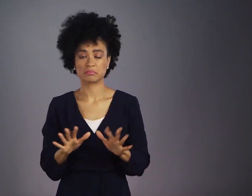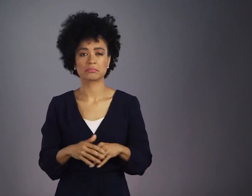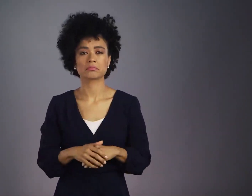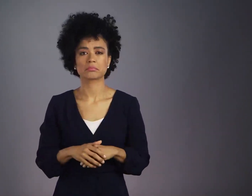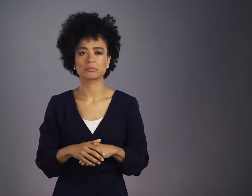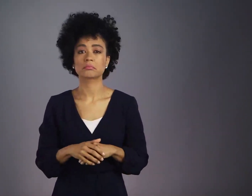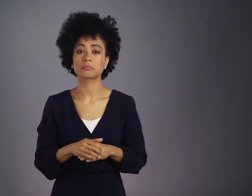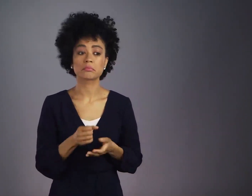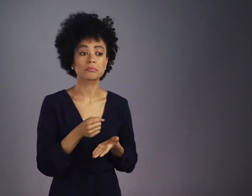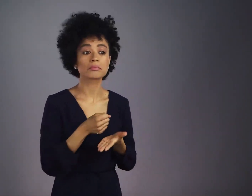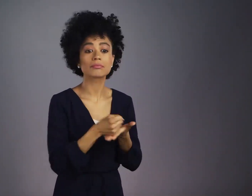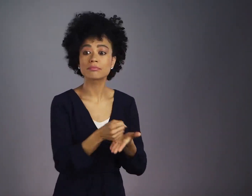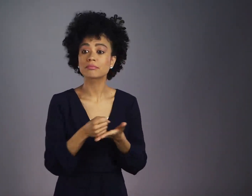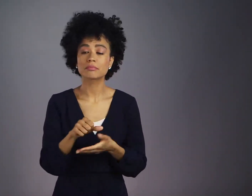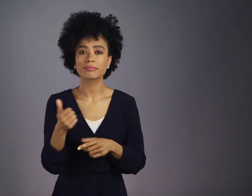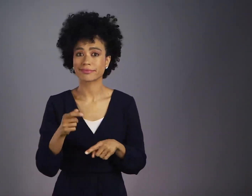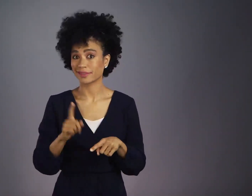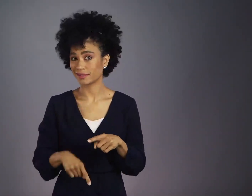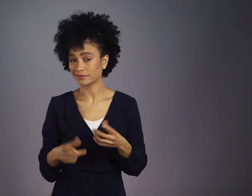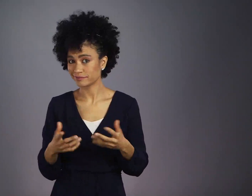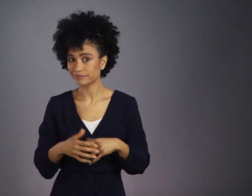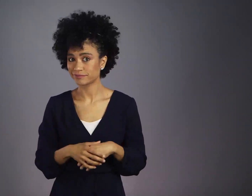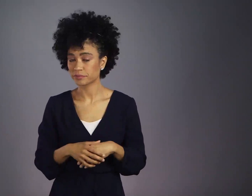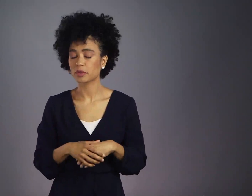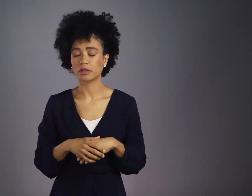for that would diminish our usefulness to others.